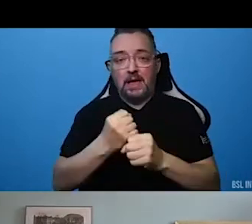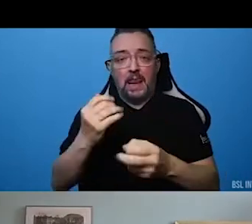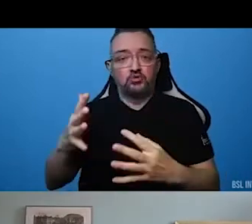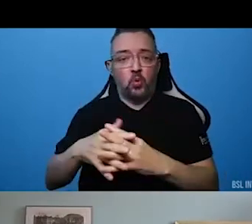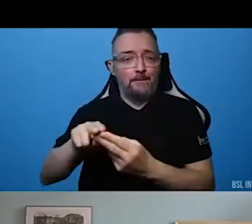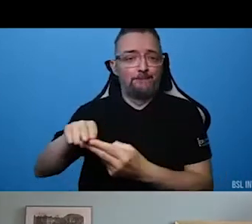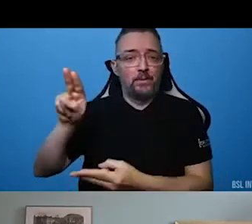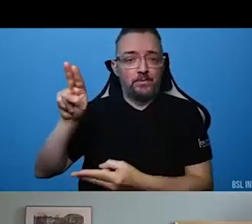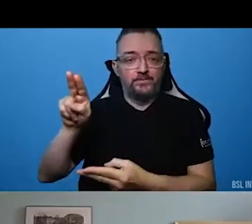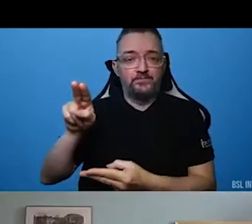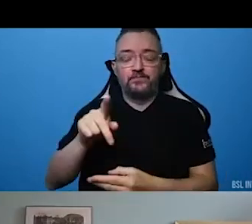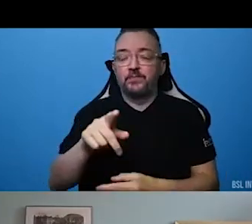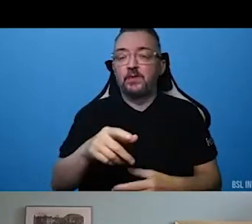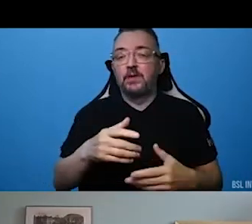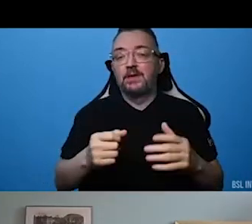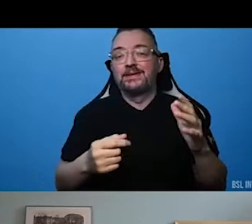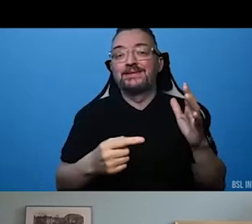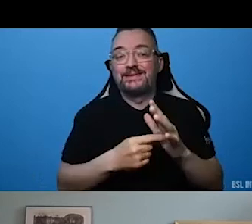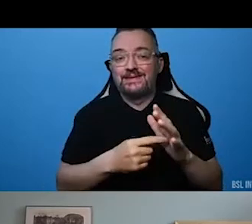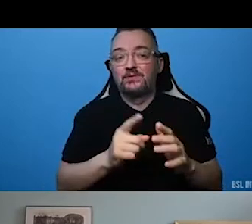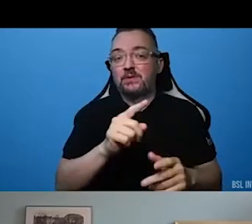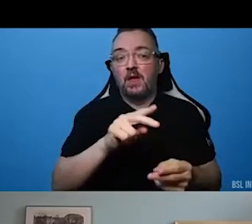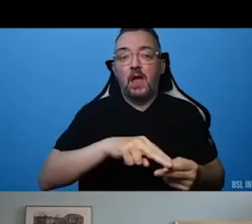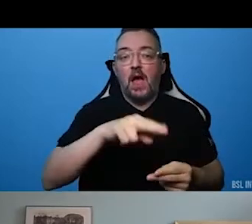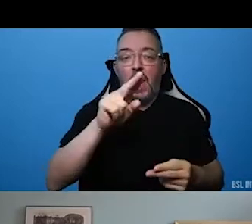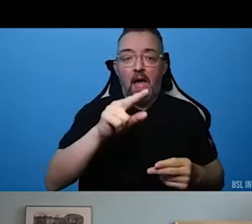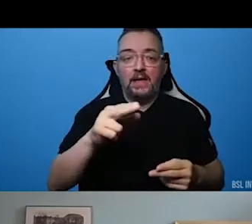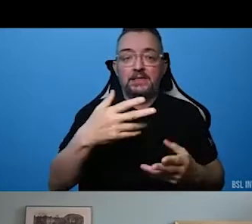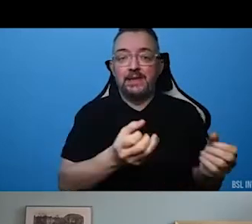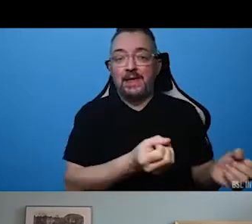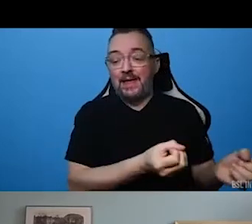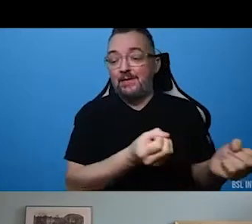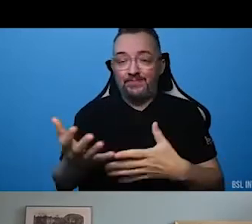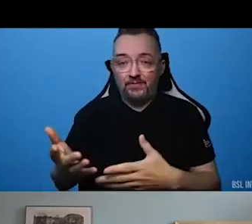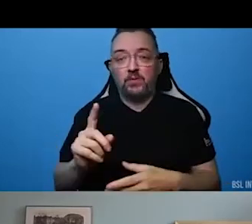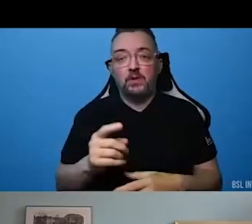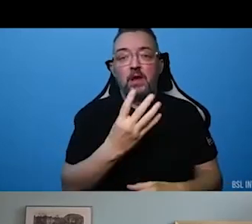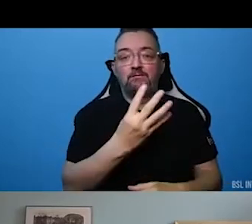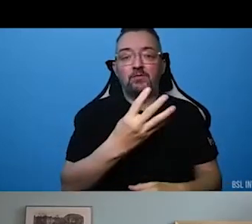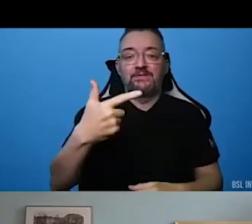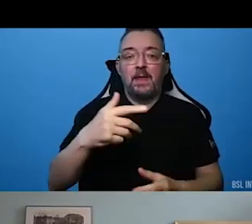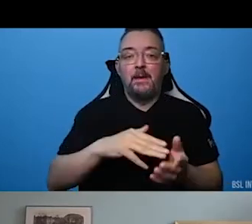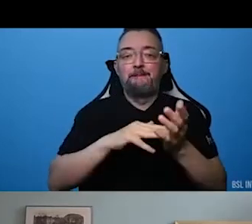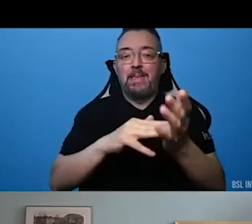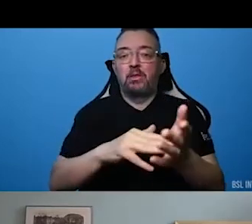A key statistic I think is that the highest ever import of tobacco was 47 million pounds